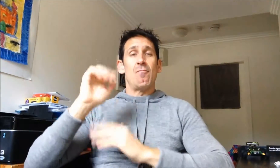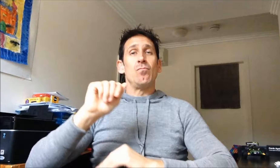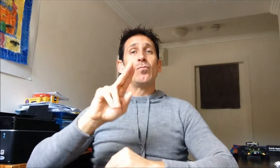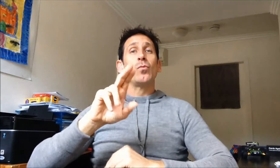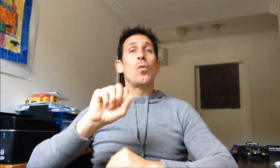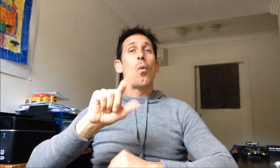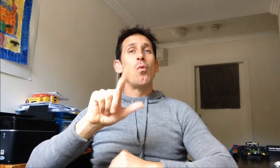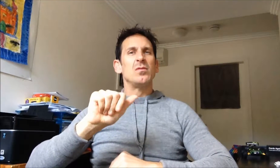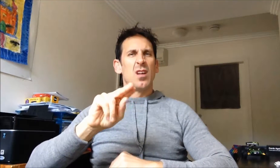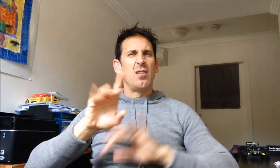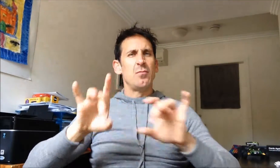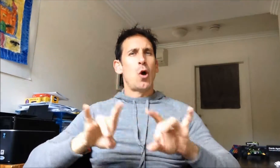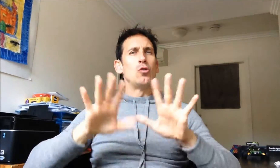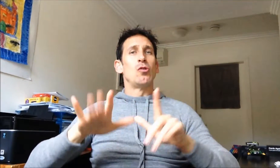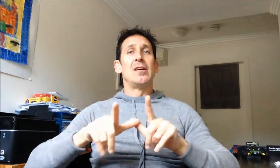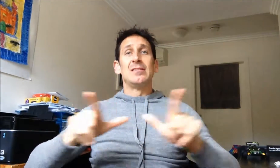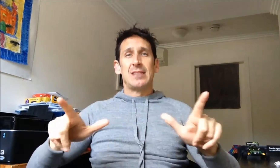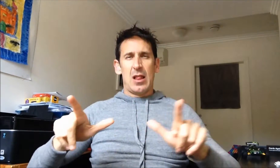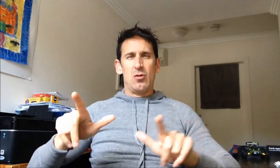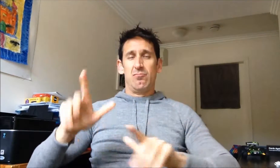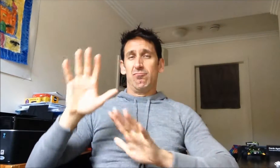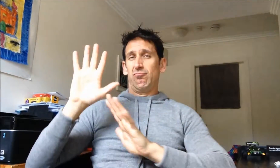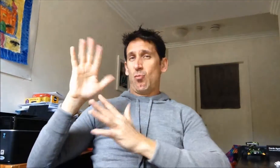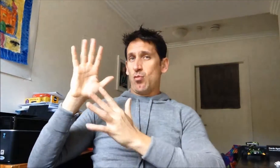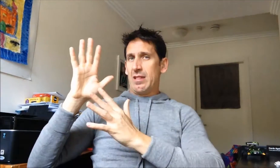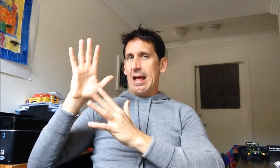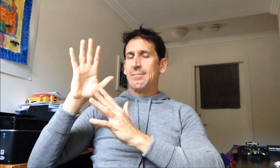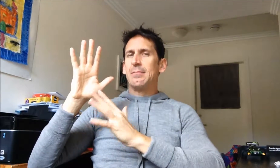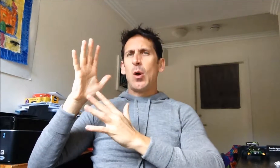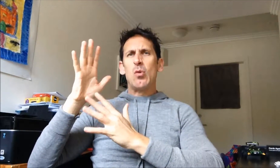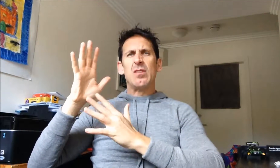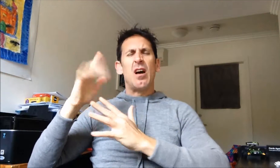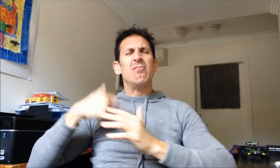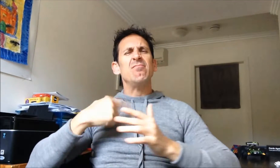Auslan is Australian Sign Language.